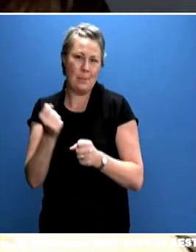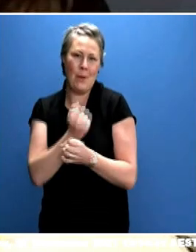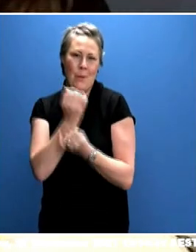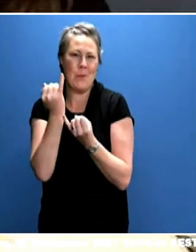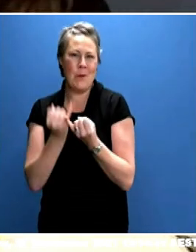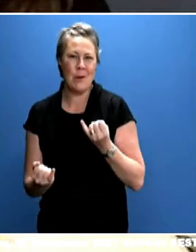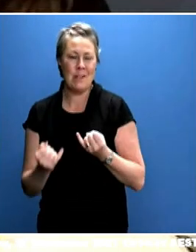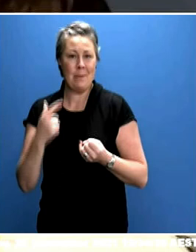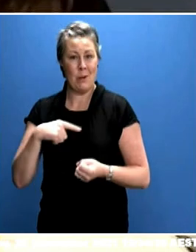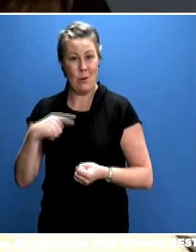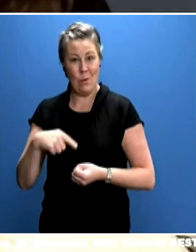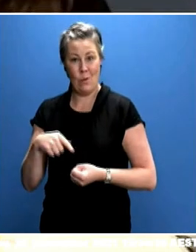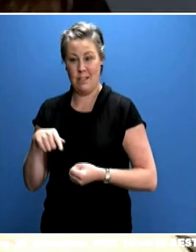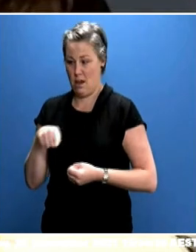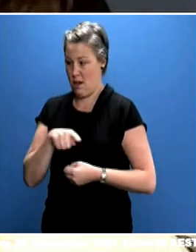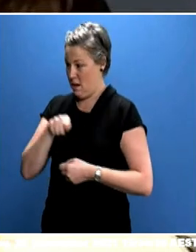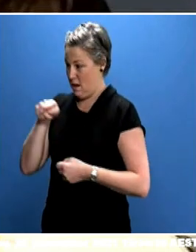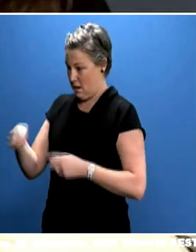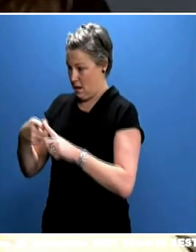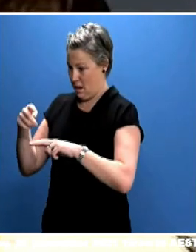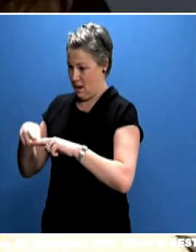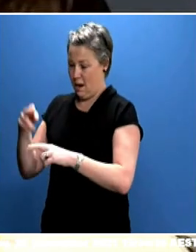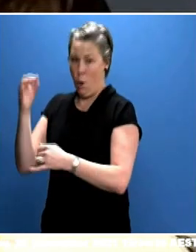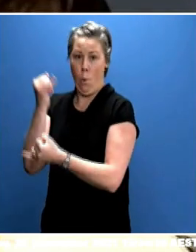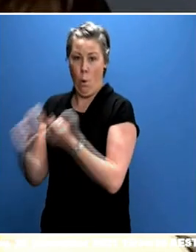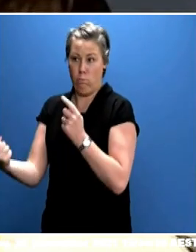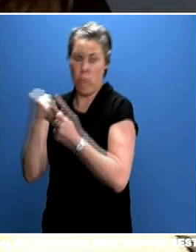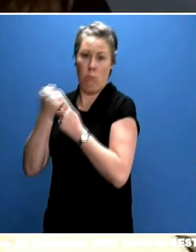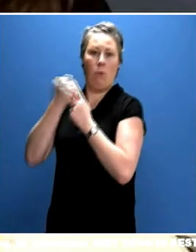because these children are feeling more traumatised whilst they're there.